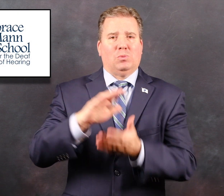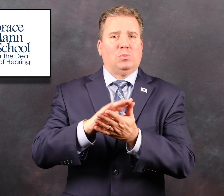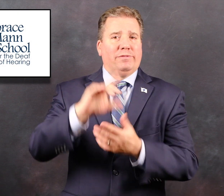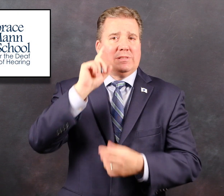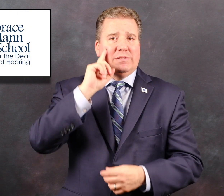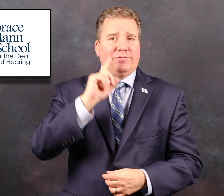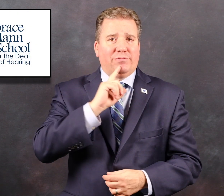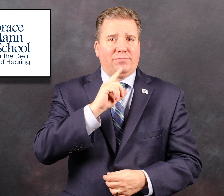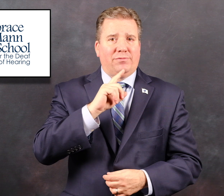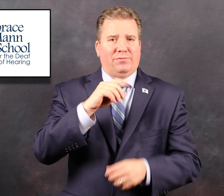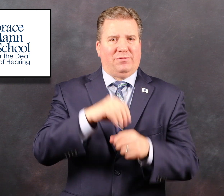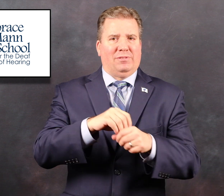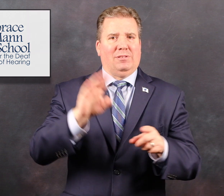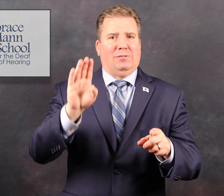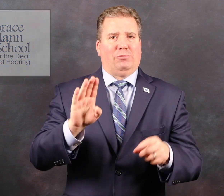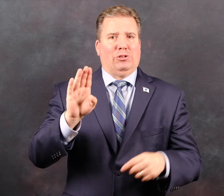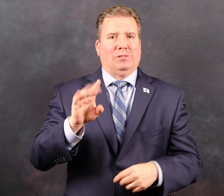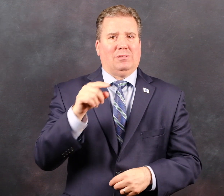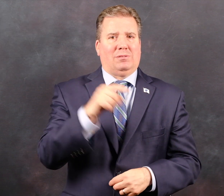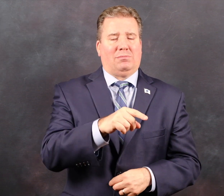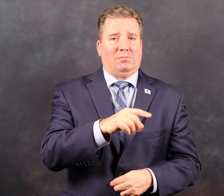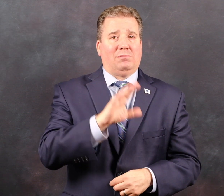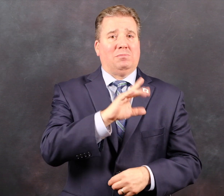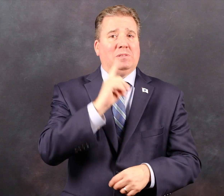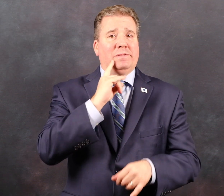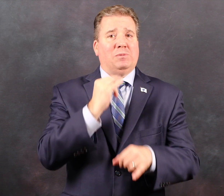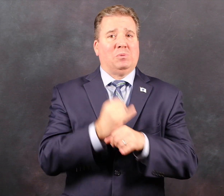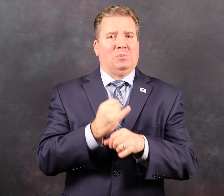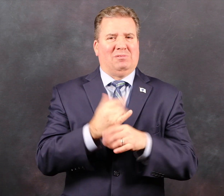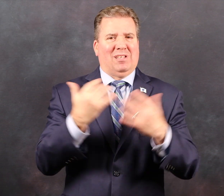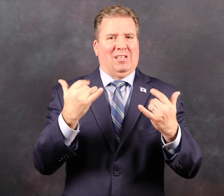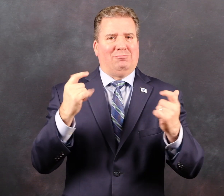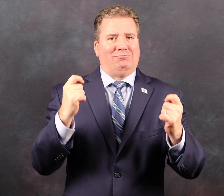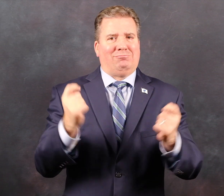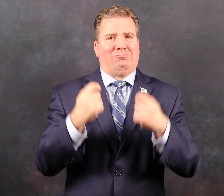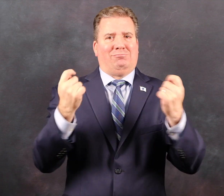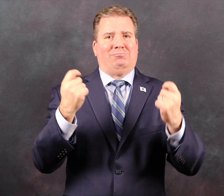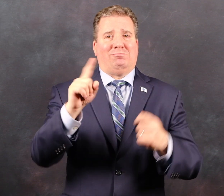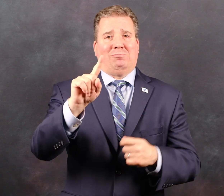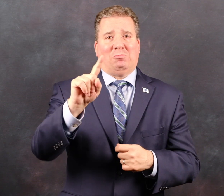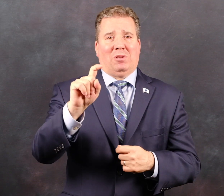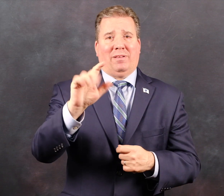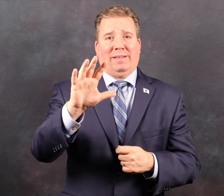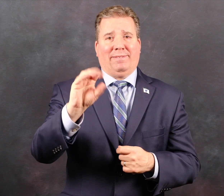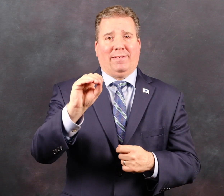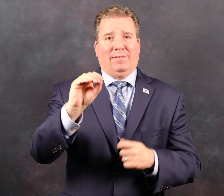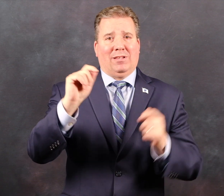Boston. The first public day school for the deaf in the United States recently celebrated its